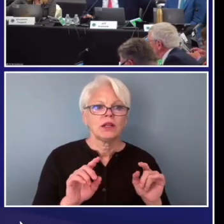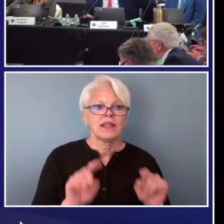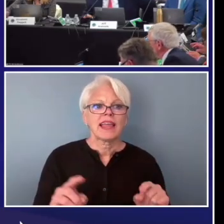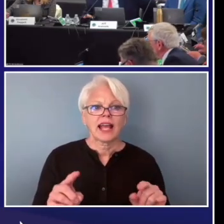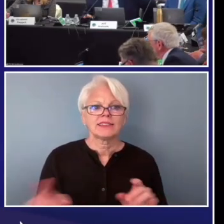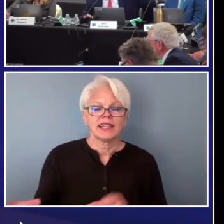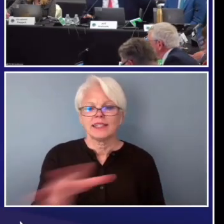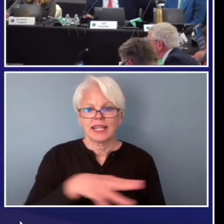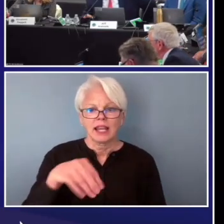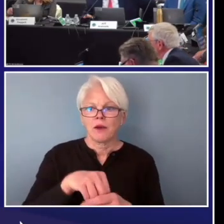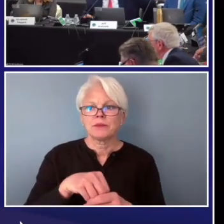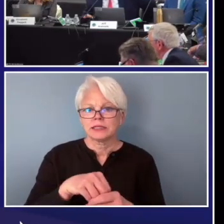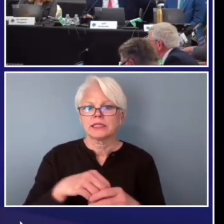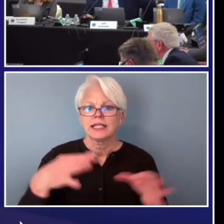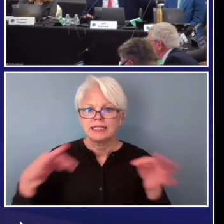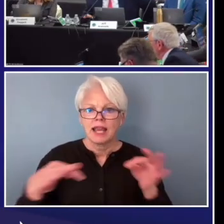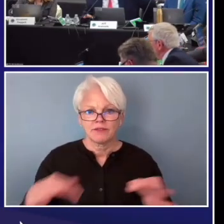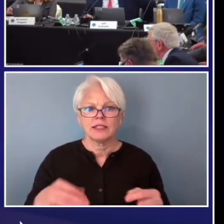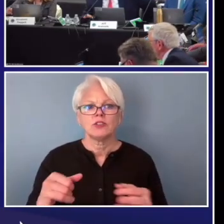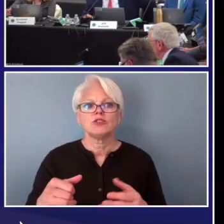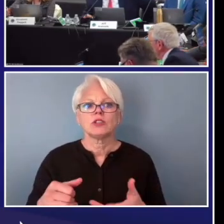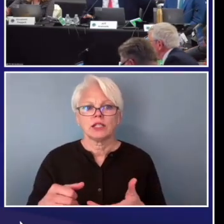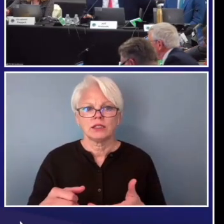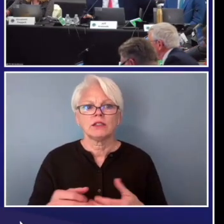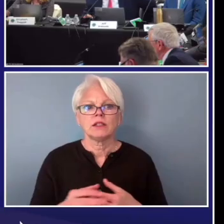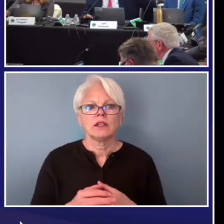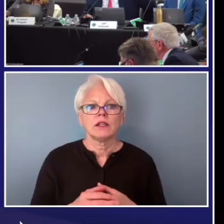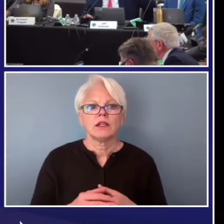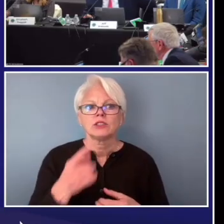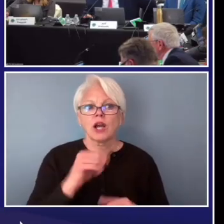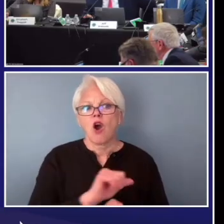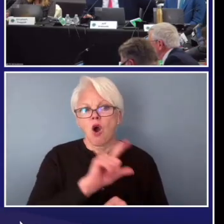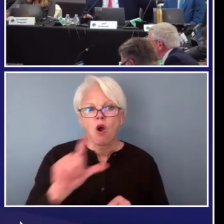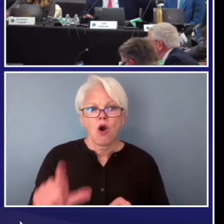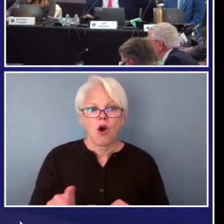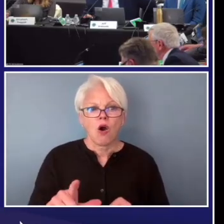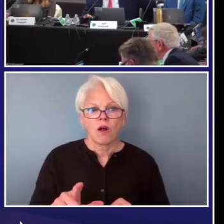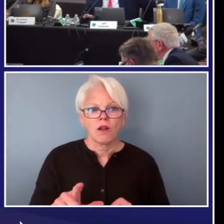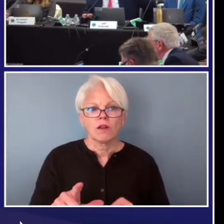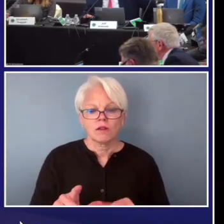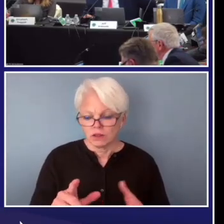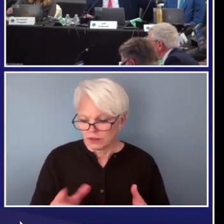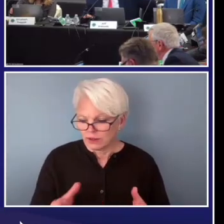That includes all of the, basically, parallels the